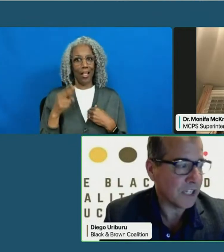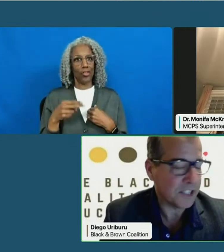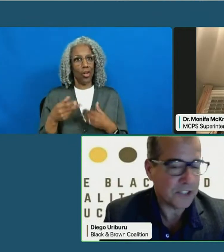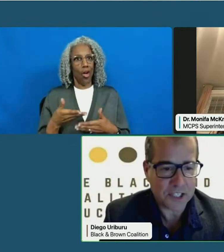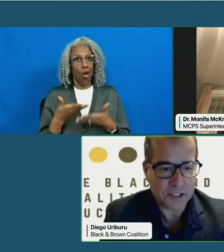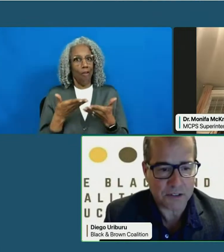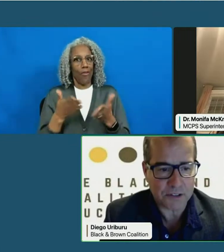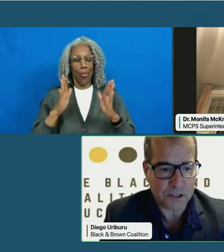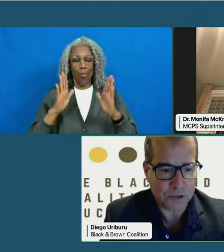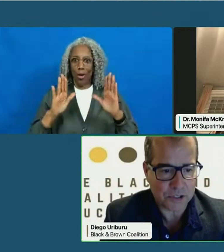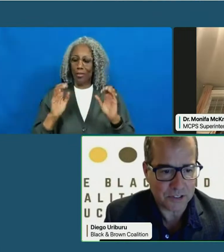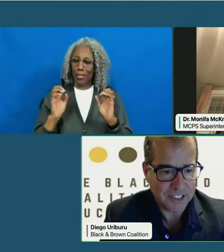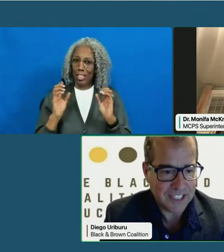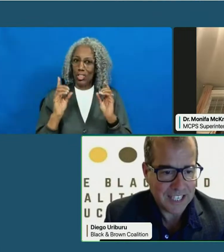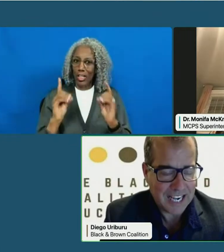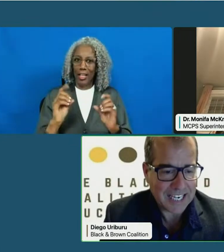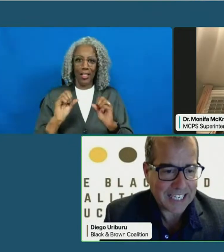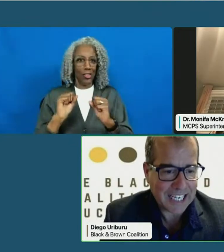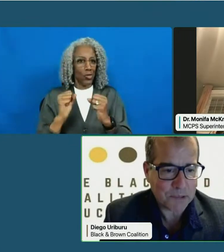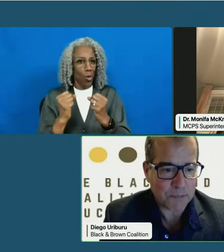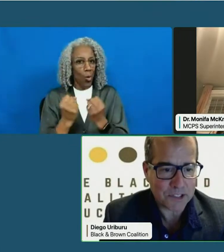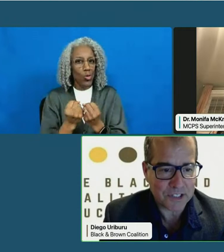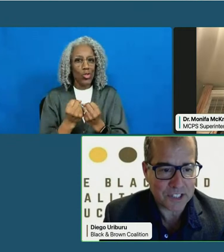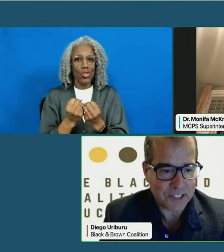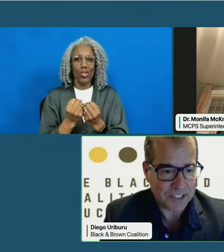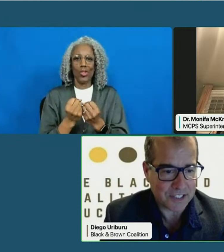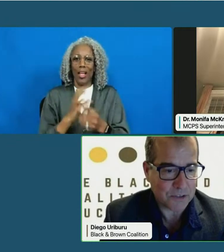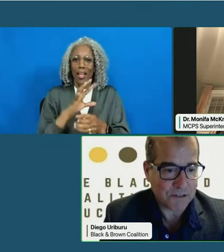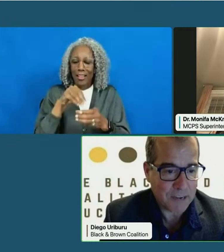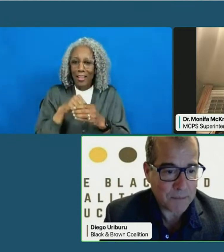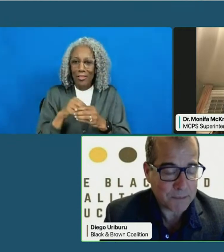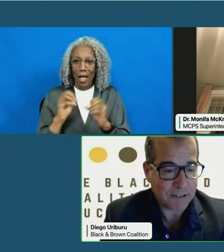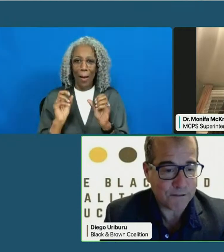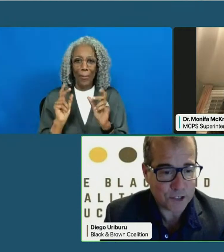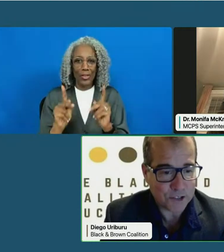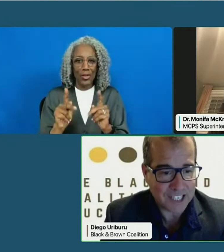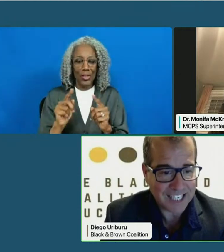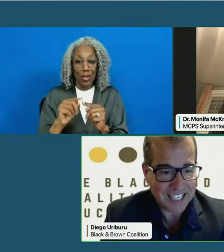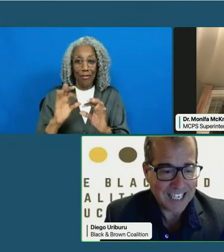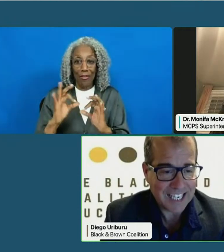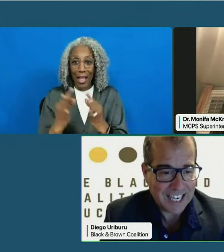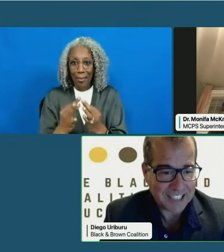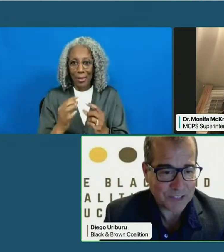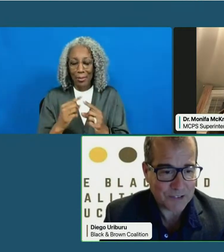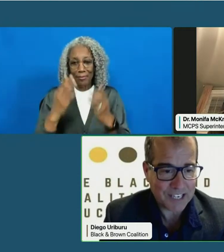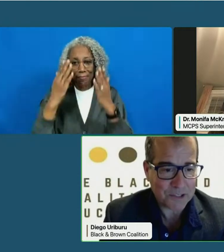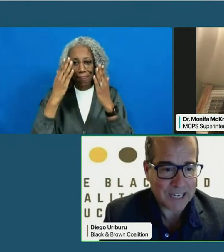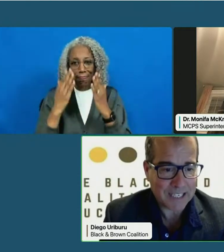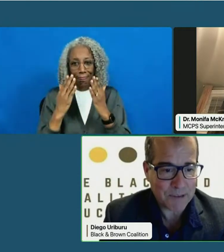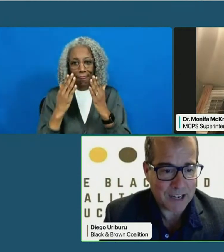M.C.P.S. has a, uh, history of offering wonderful educational,